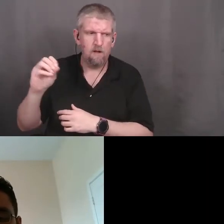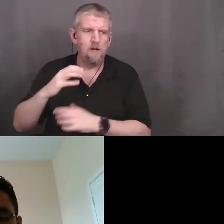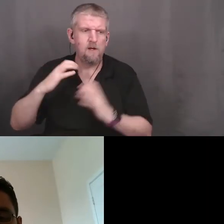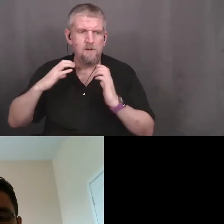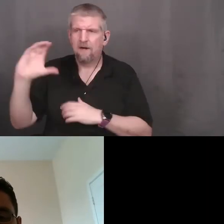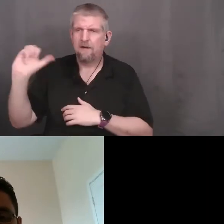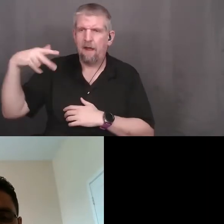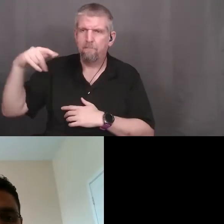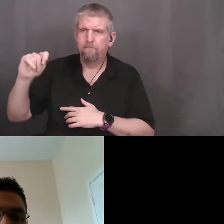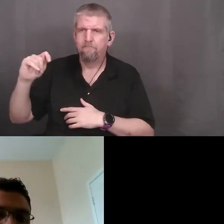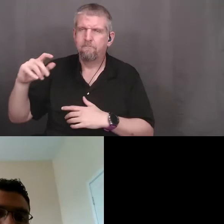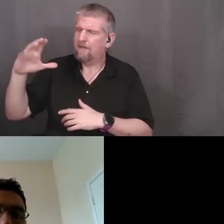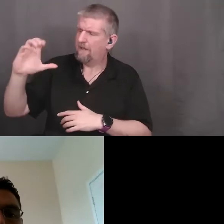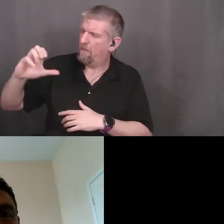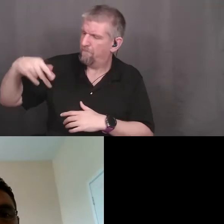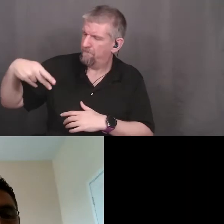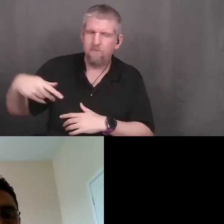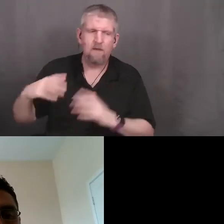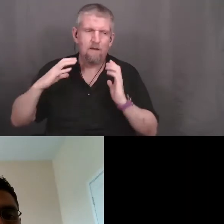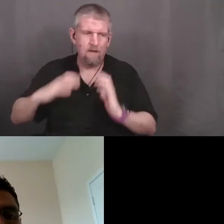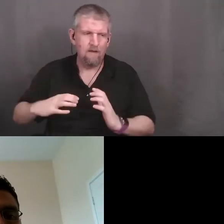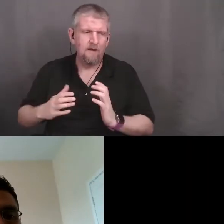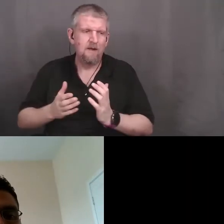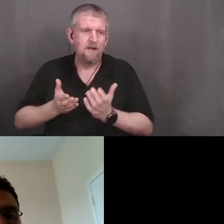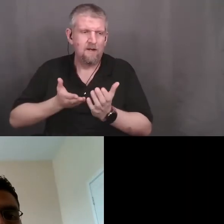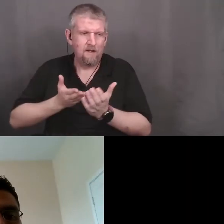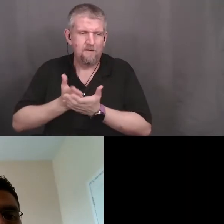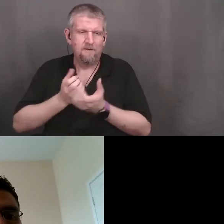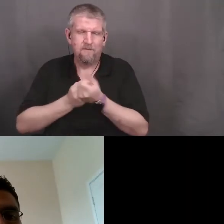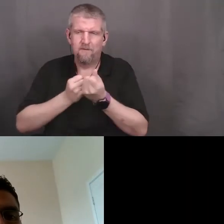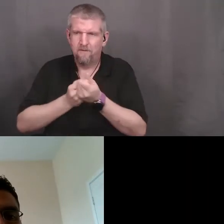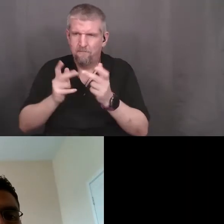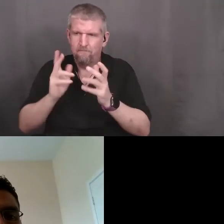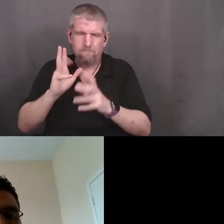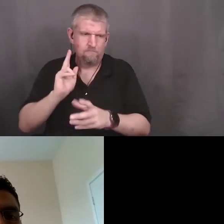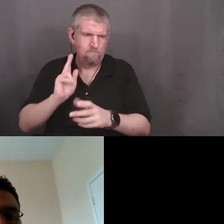with Disability Rights Texas. Initially, I would like to give you guys